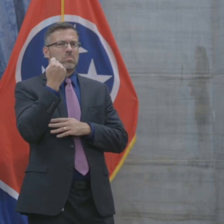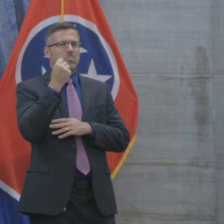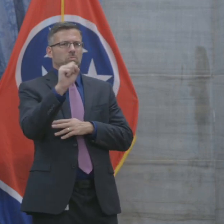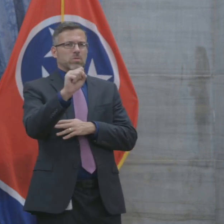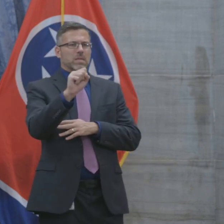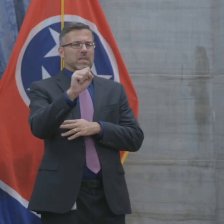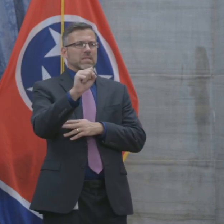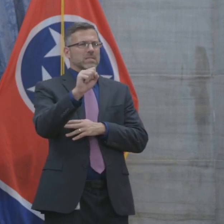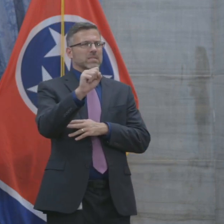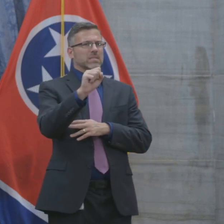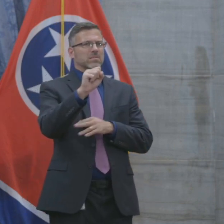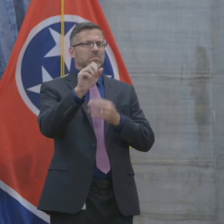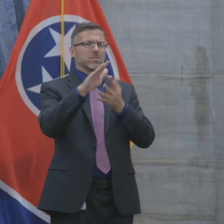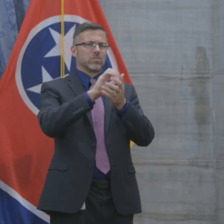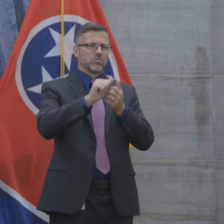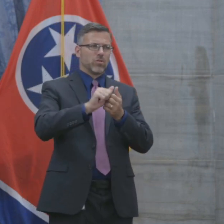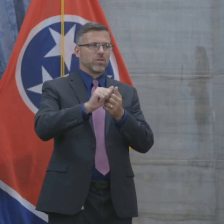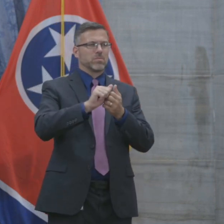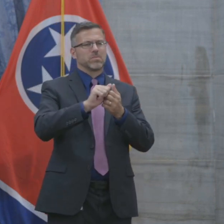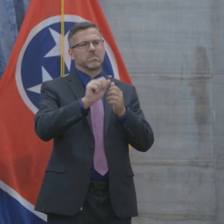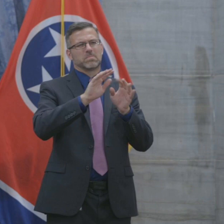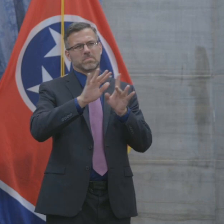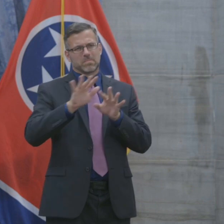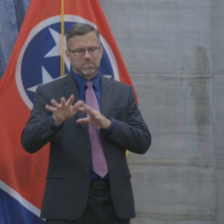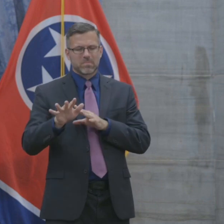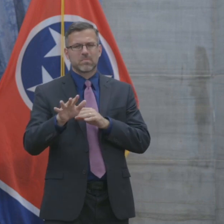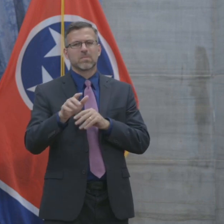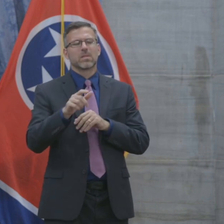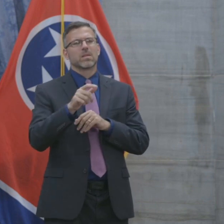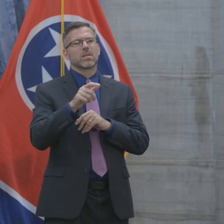community. I can't -- I don't see a reason why members of the